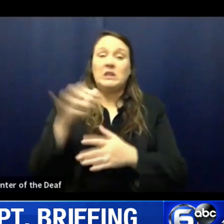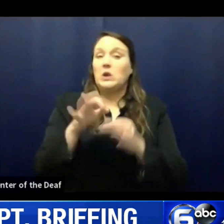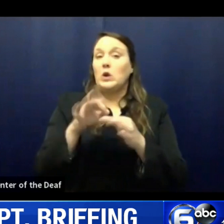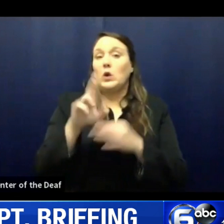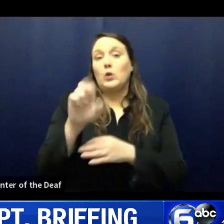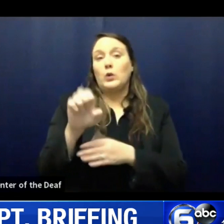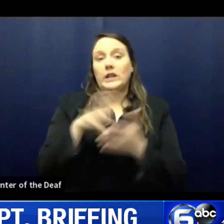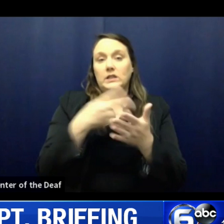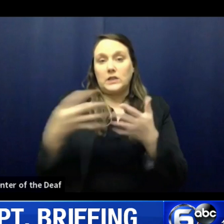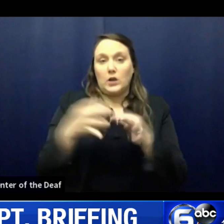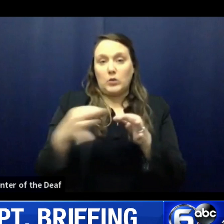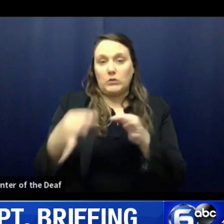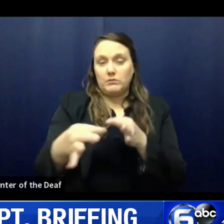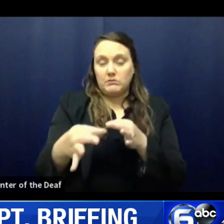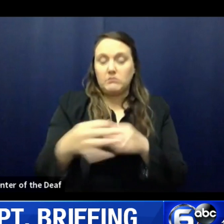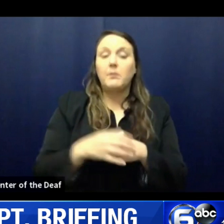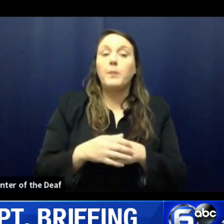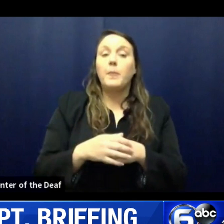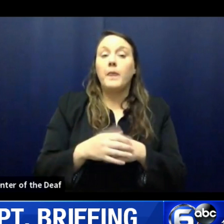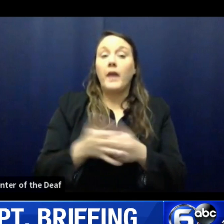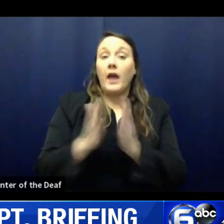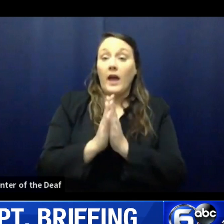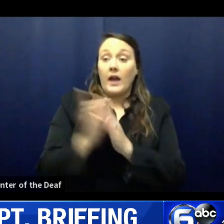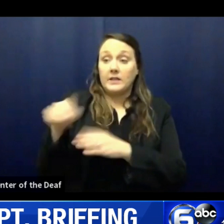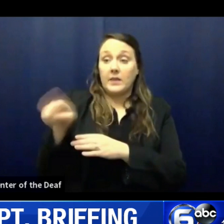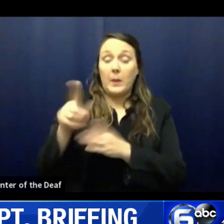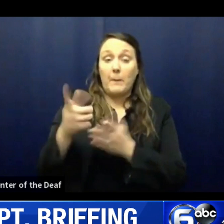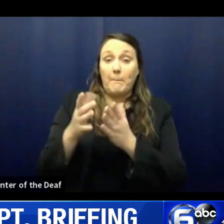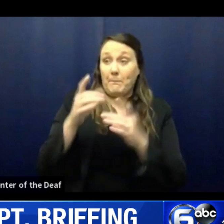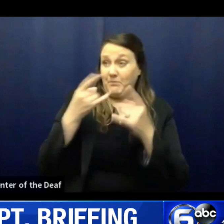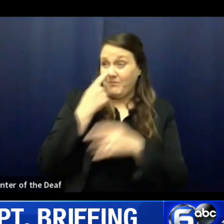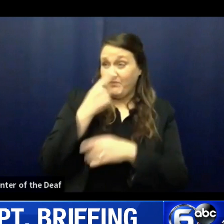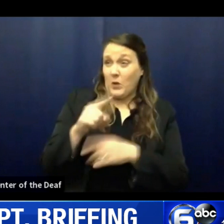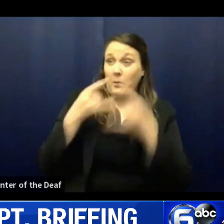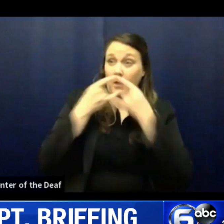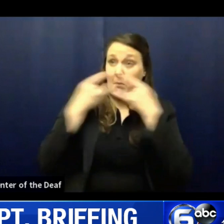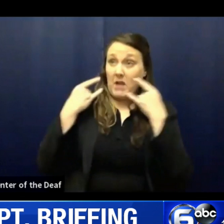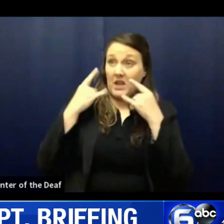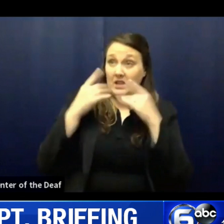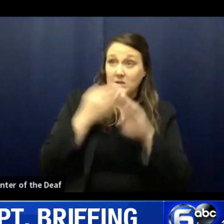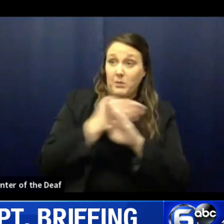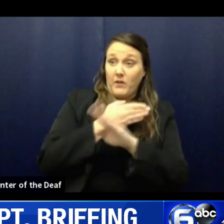PLEASE EXPLAIN WHAT CAUSED THE SHIFT --